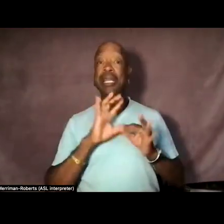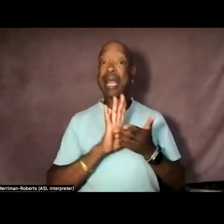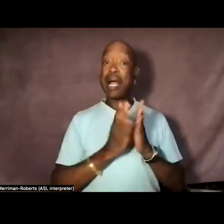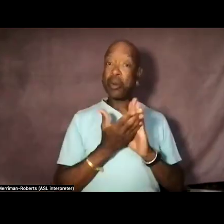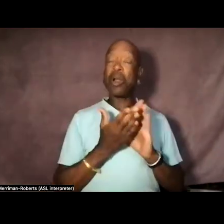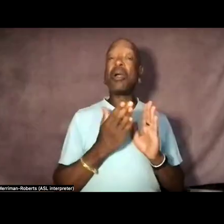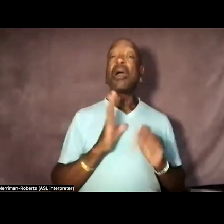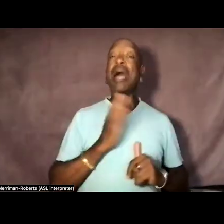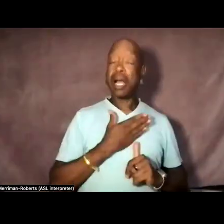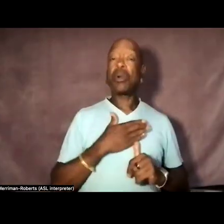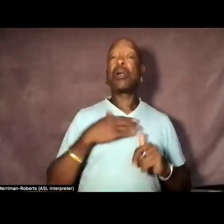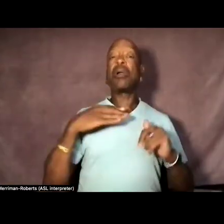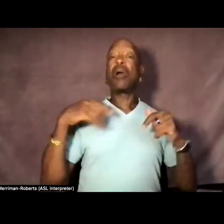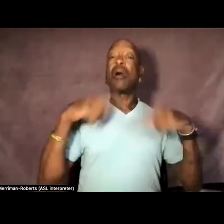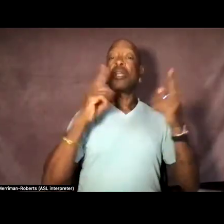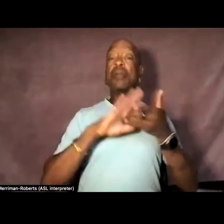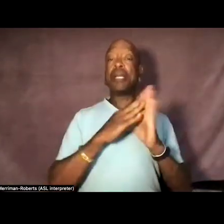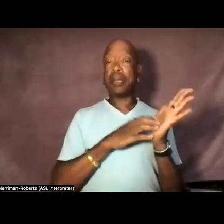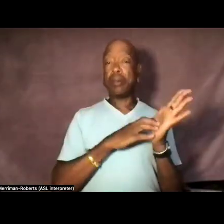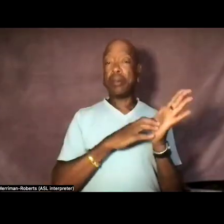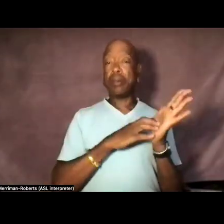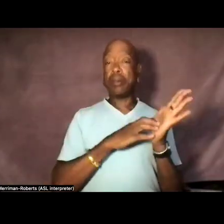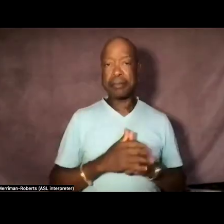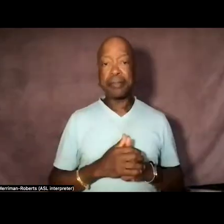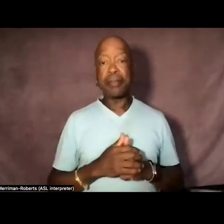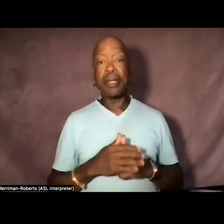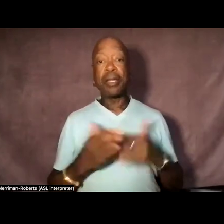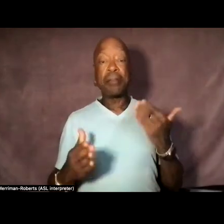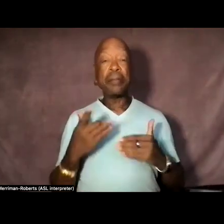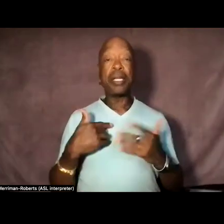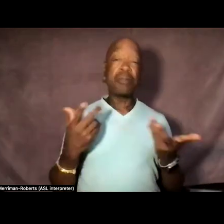you may want to consider roles mapped out of who will cover social media who is talking to